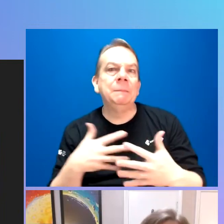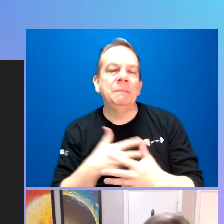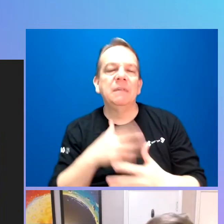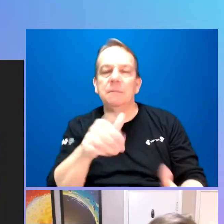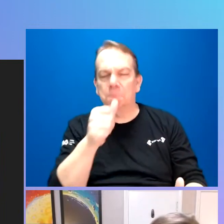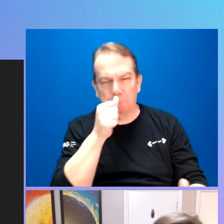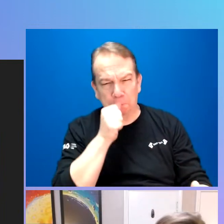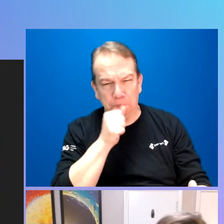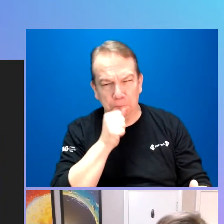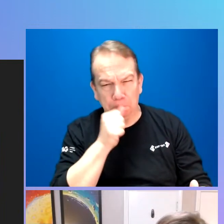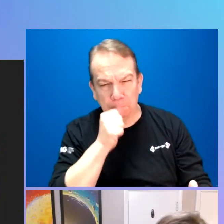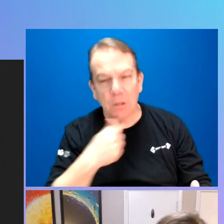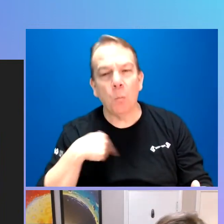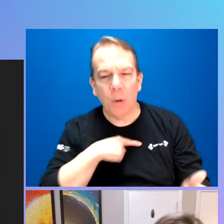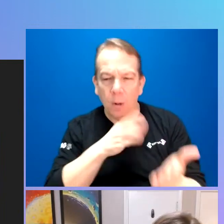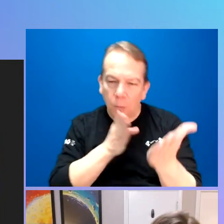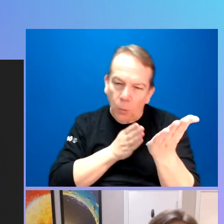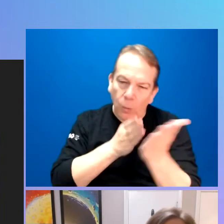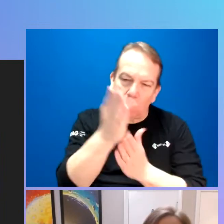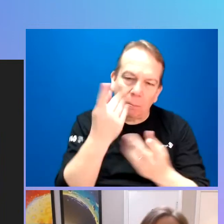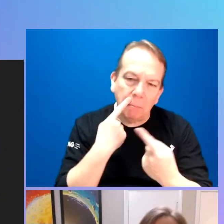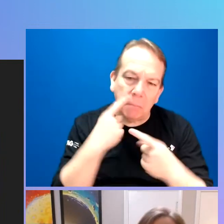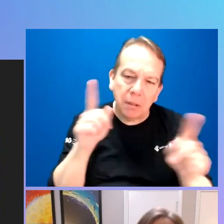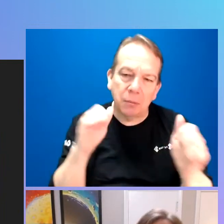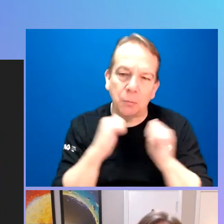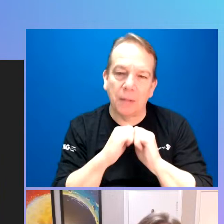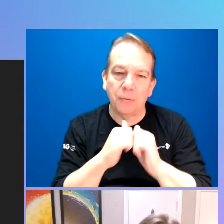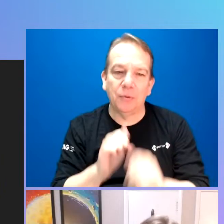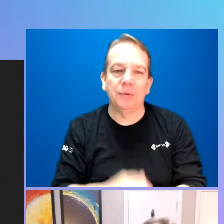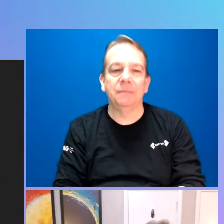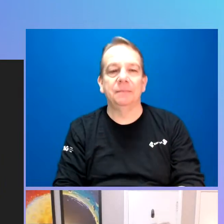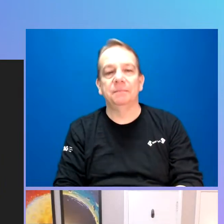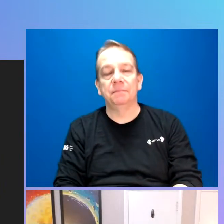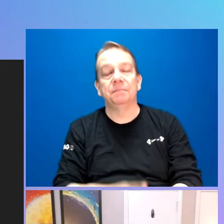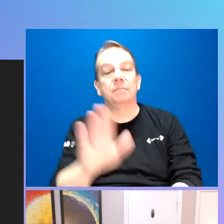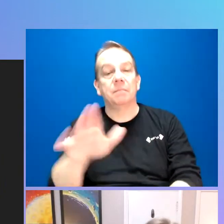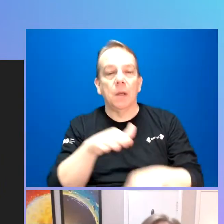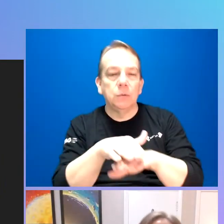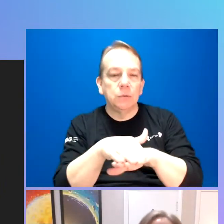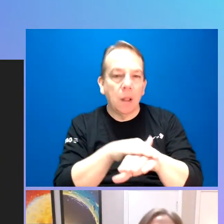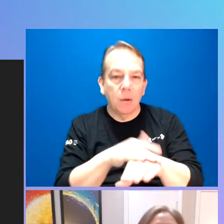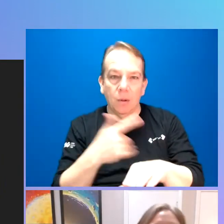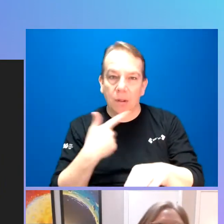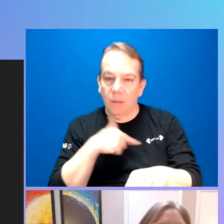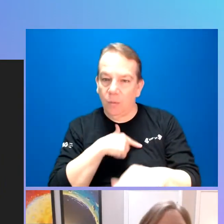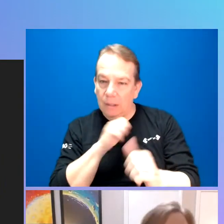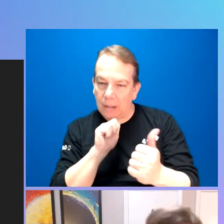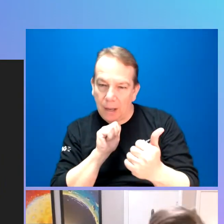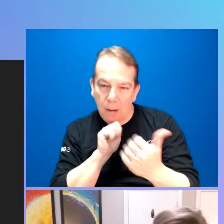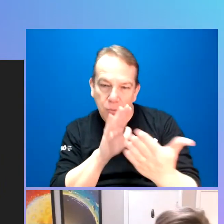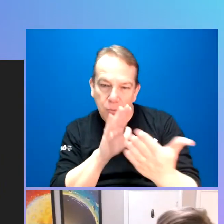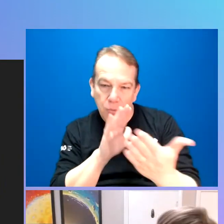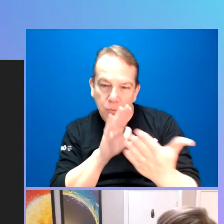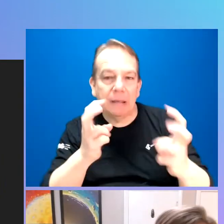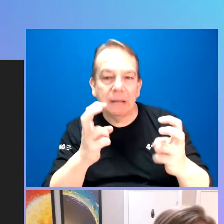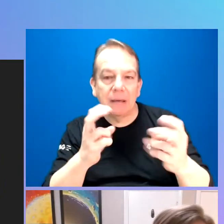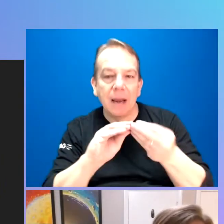We will get through it together so slowly. We approach monster